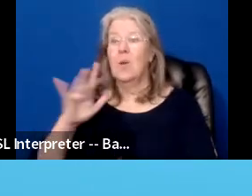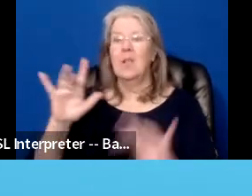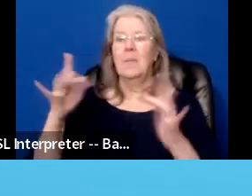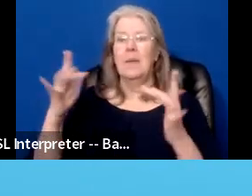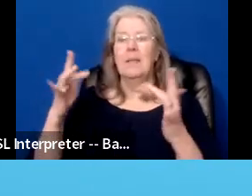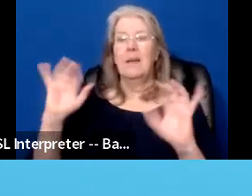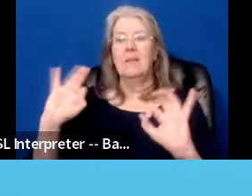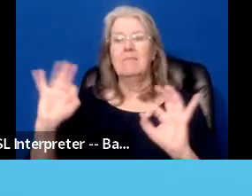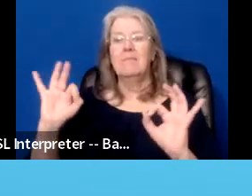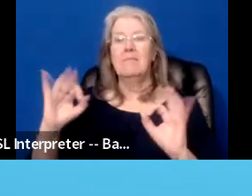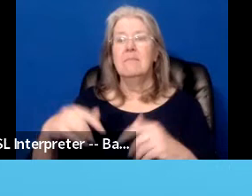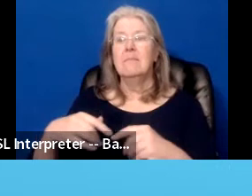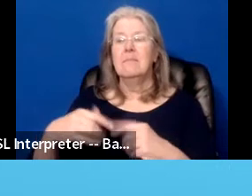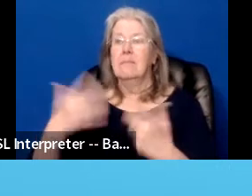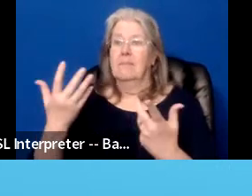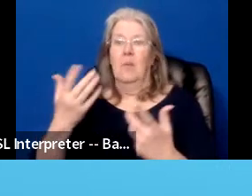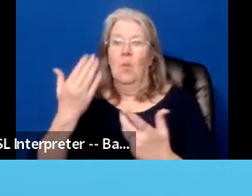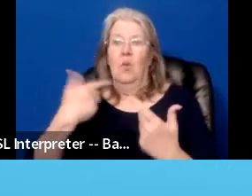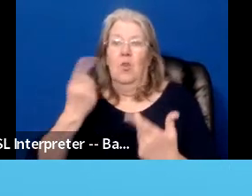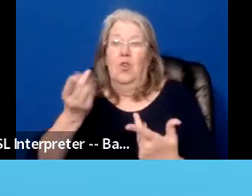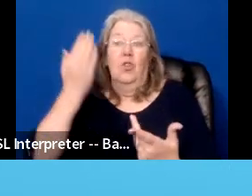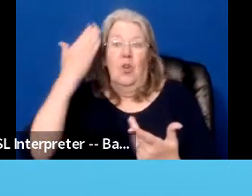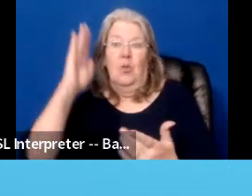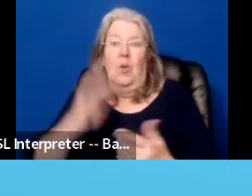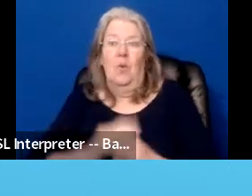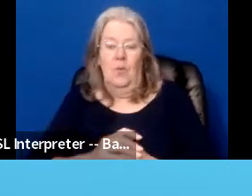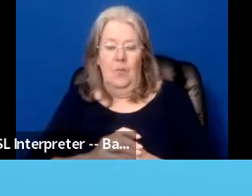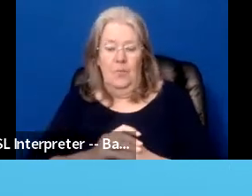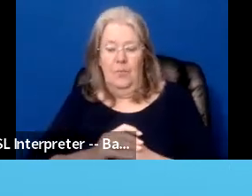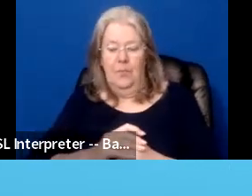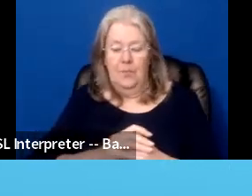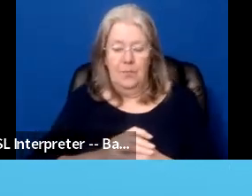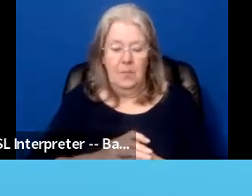Matt: Thank you. Here's a question we received, I am vaccinated and